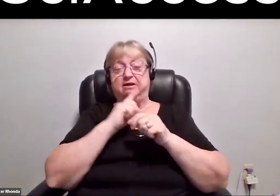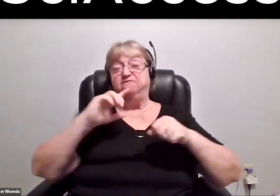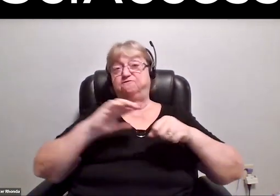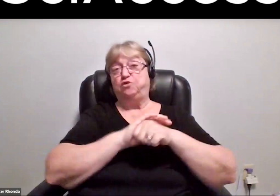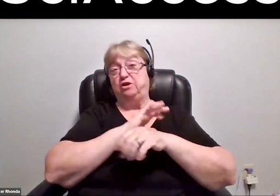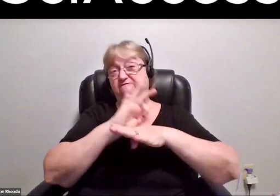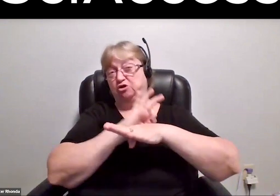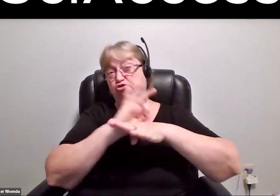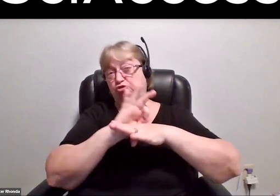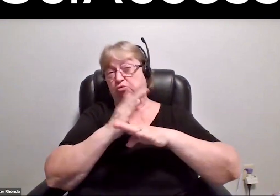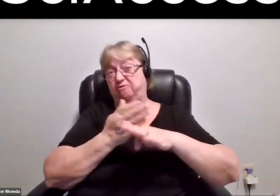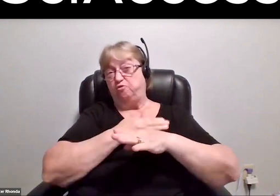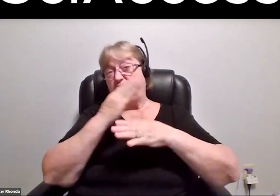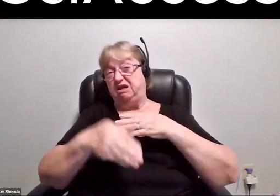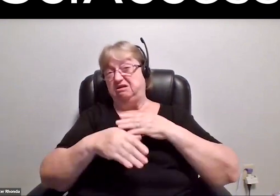by the end of the quarter.